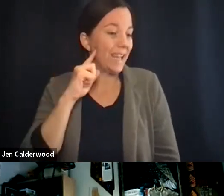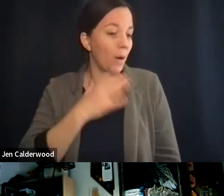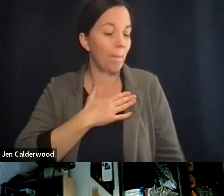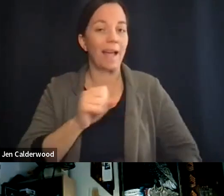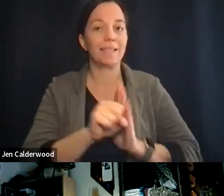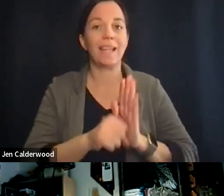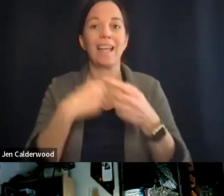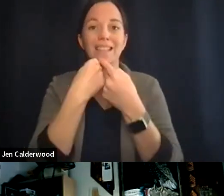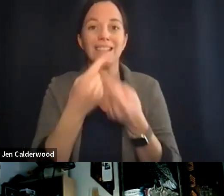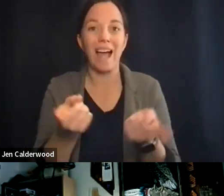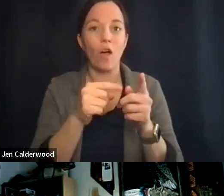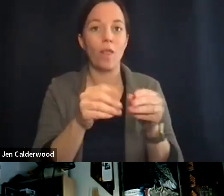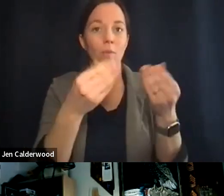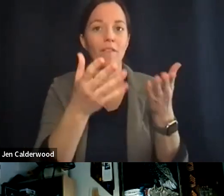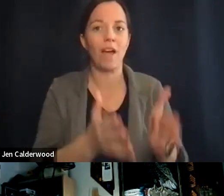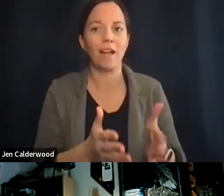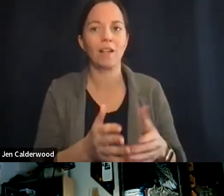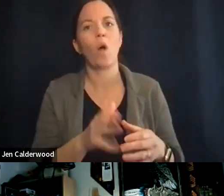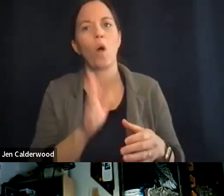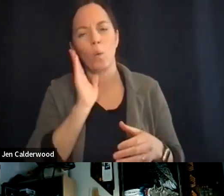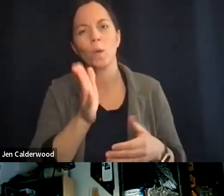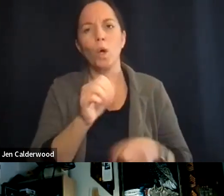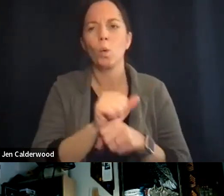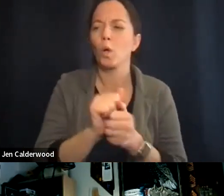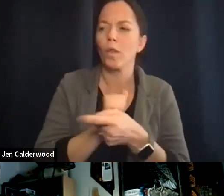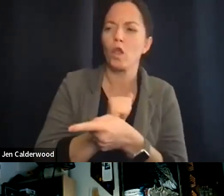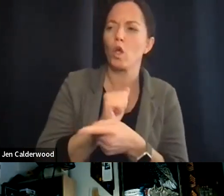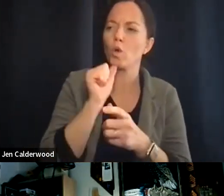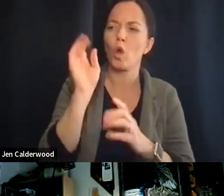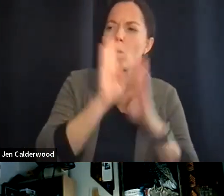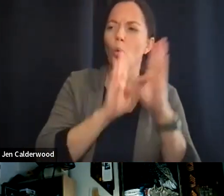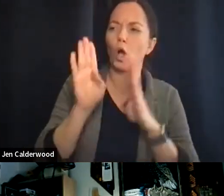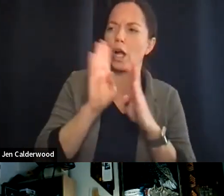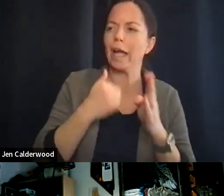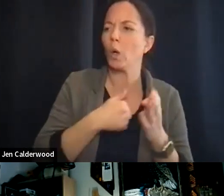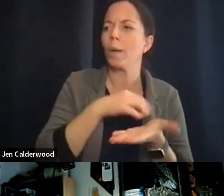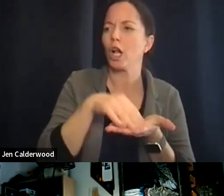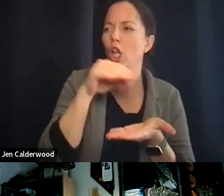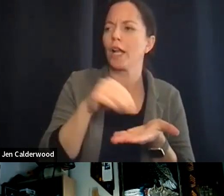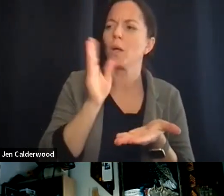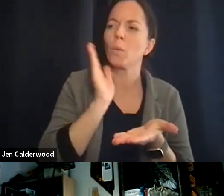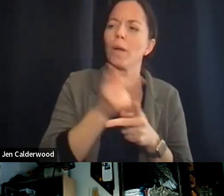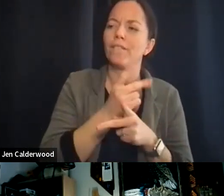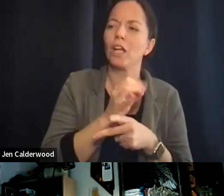It's open to anybody. And it was incredibly disturbing to hear my States tell these providers.